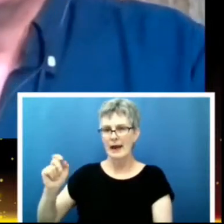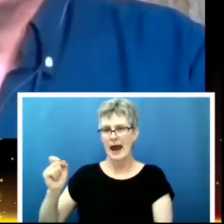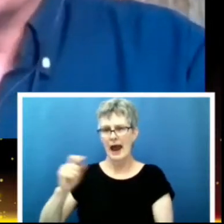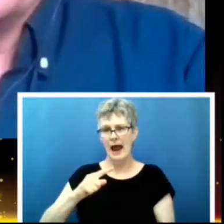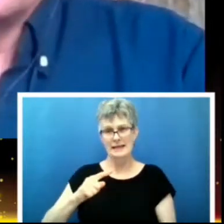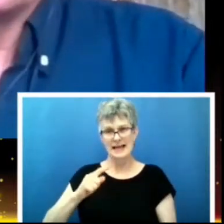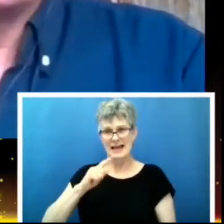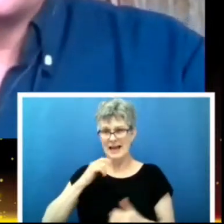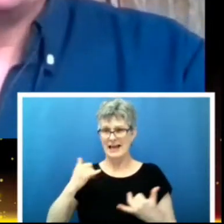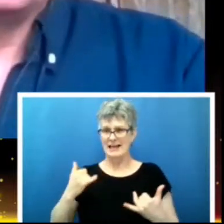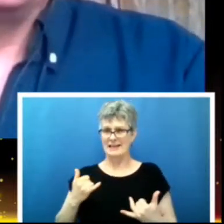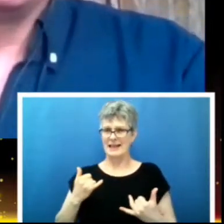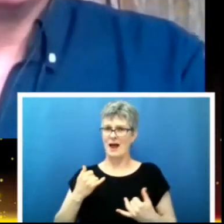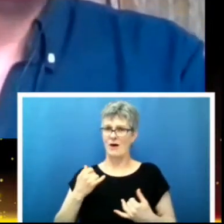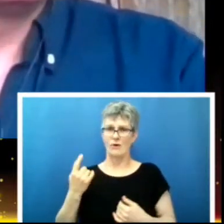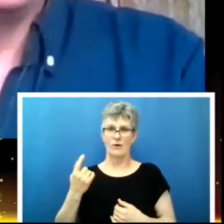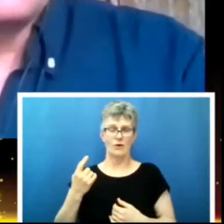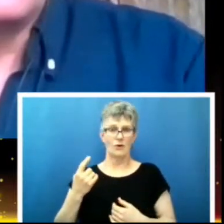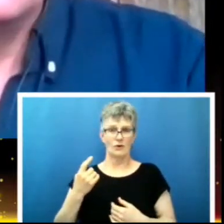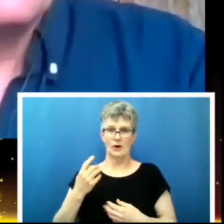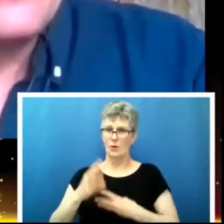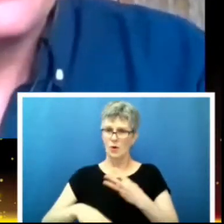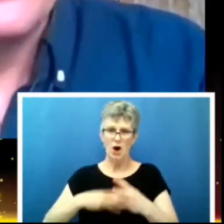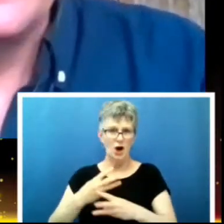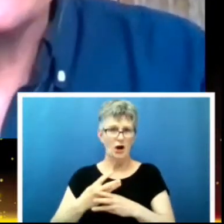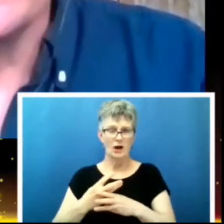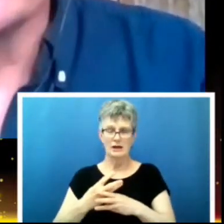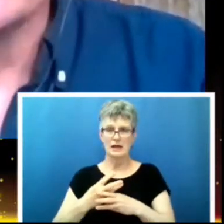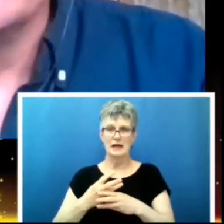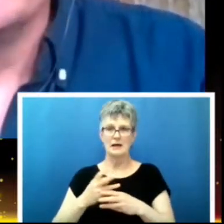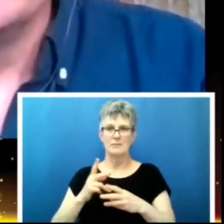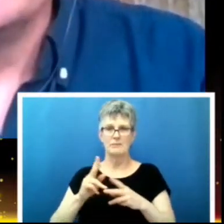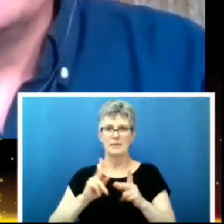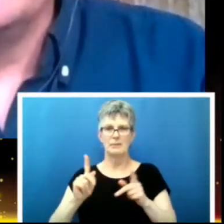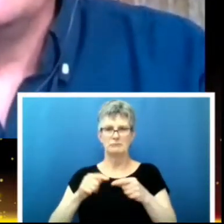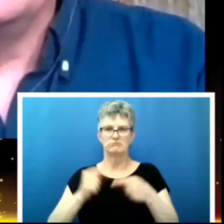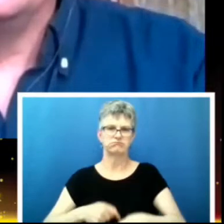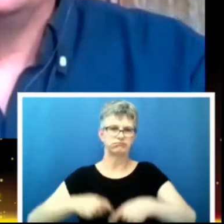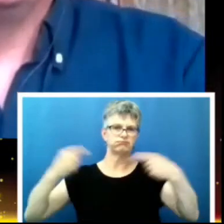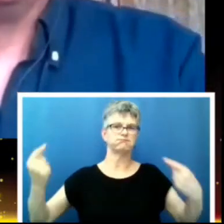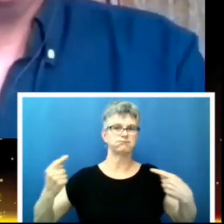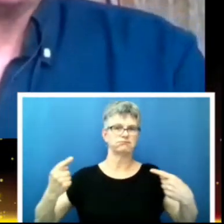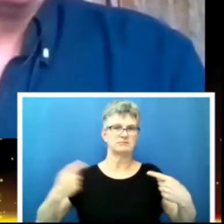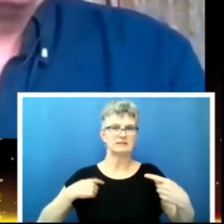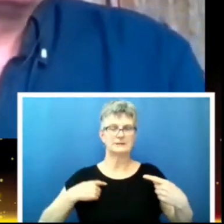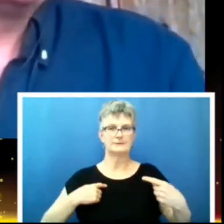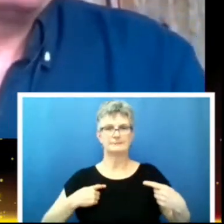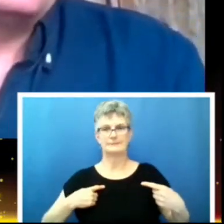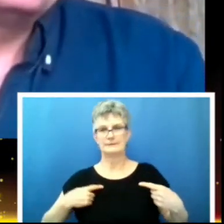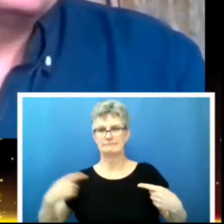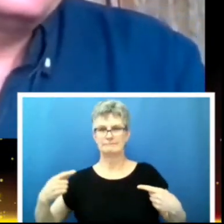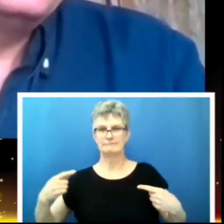Right, where so many people will just not interact with each other and don't think the same way that they do.